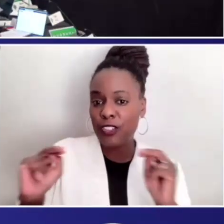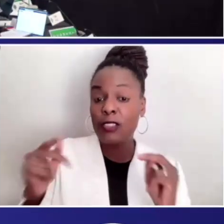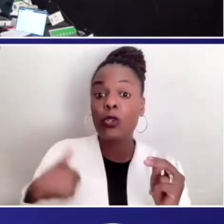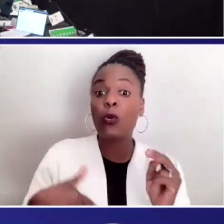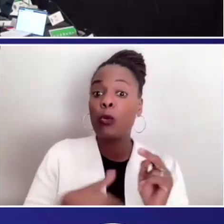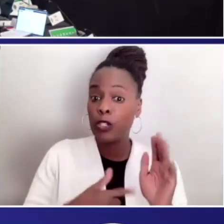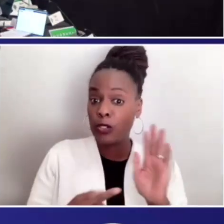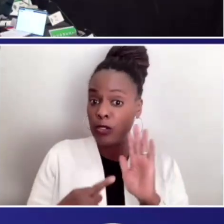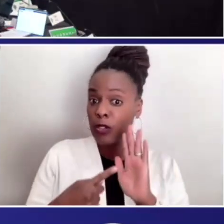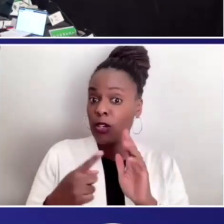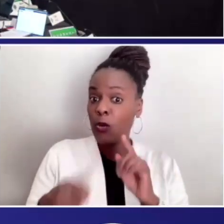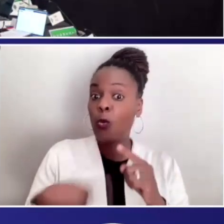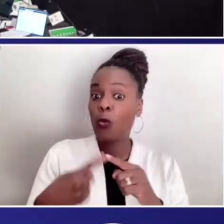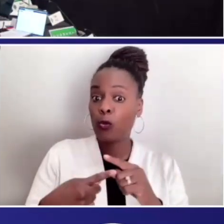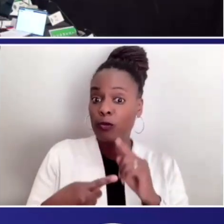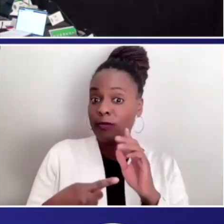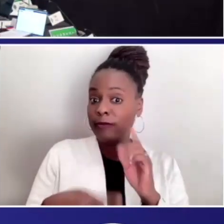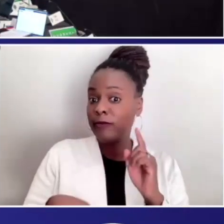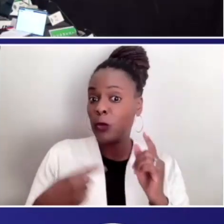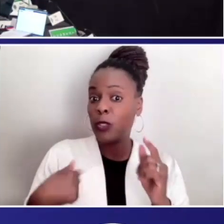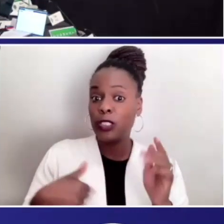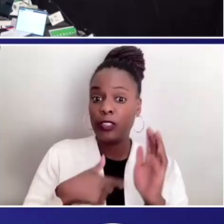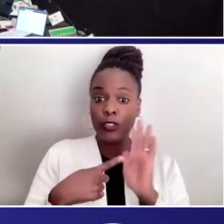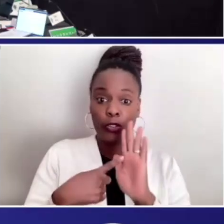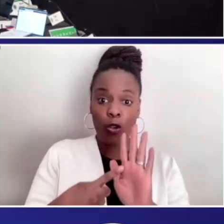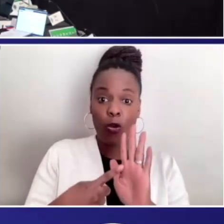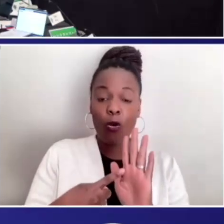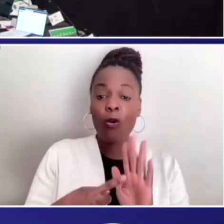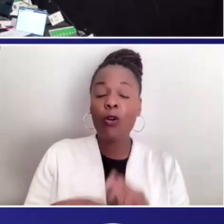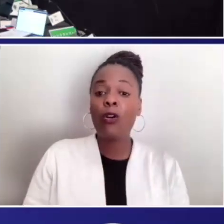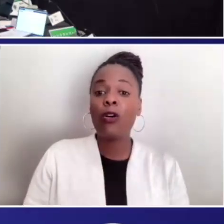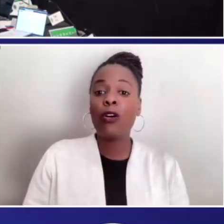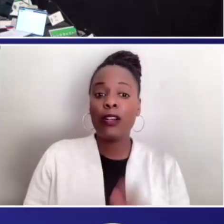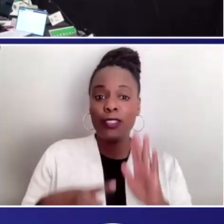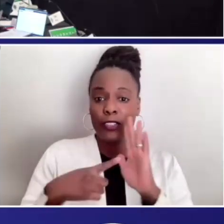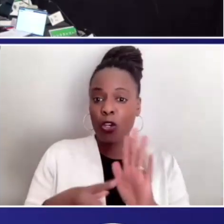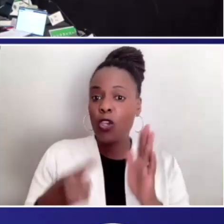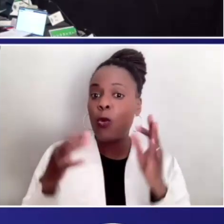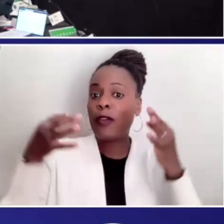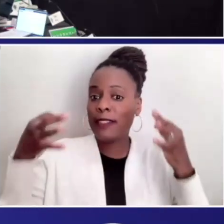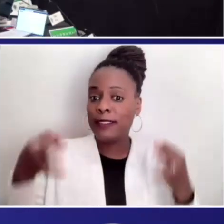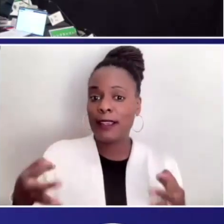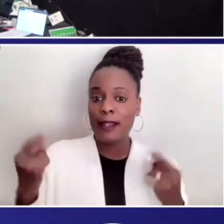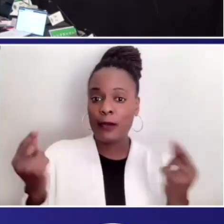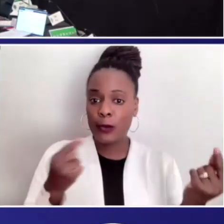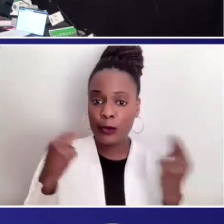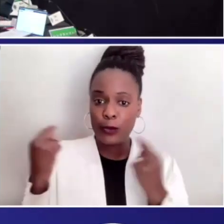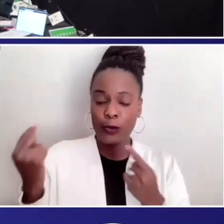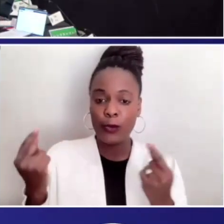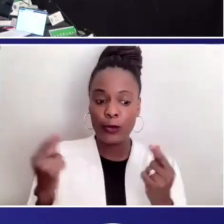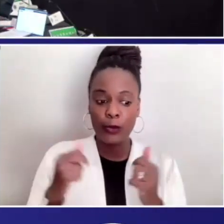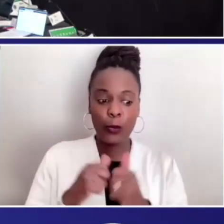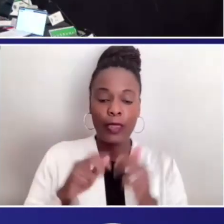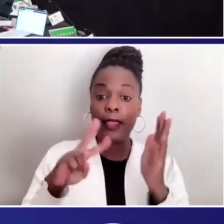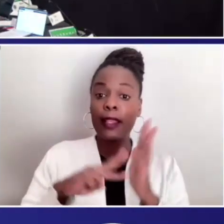I can actually show you what we have chosen to do with the definition that we have